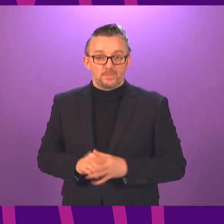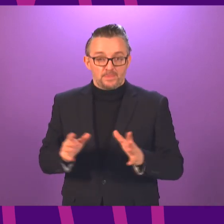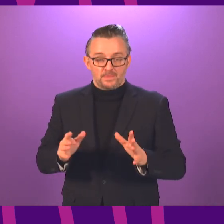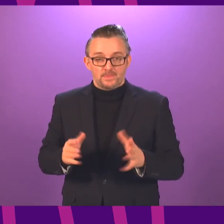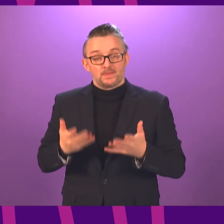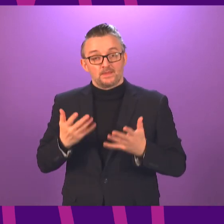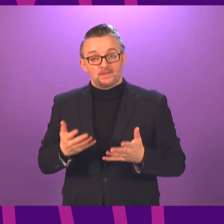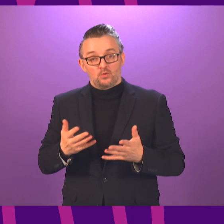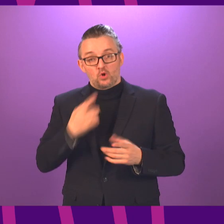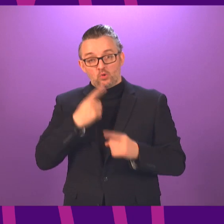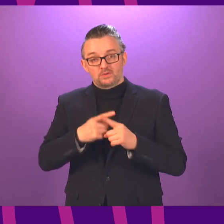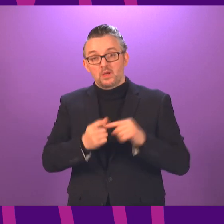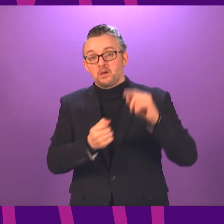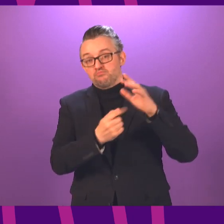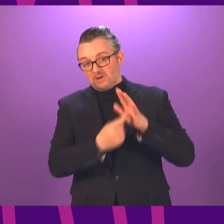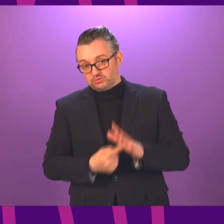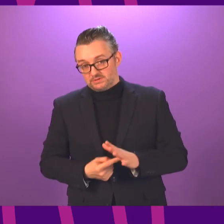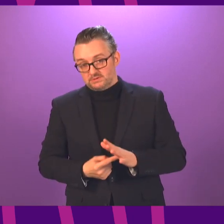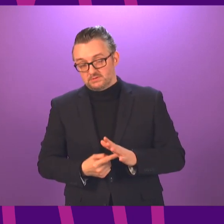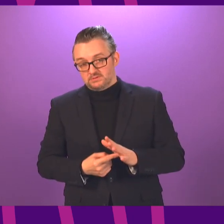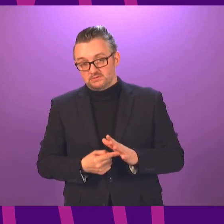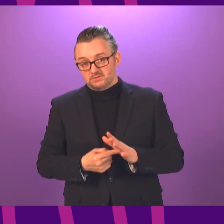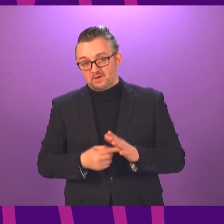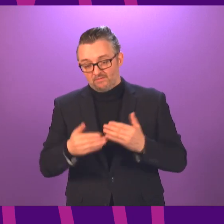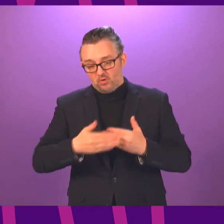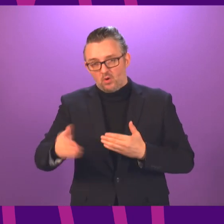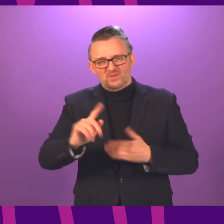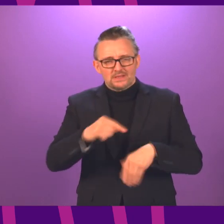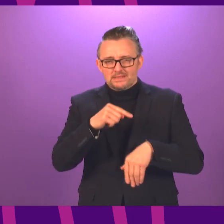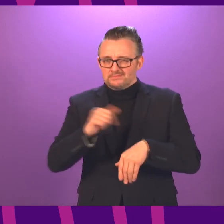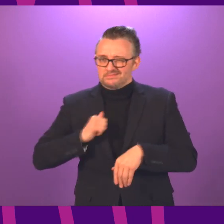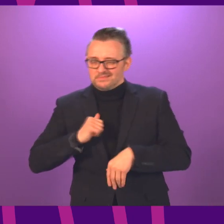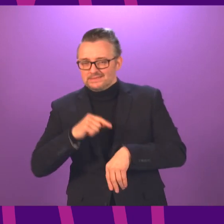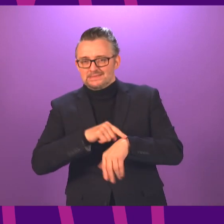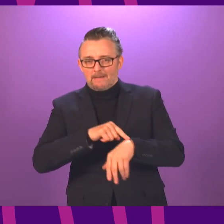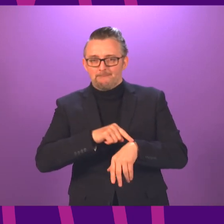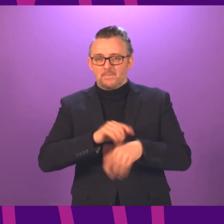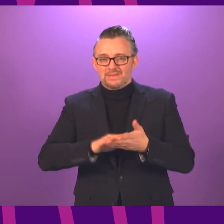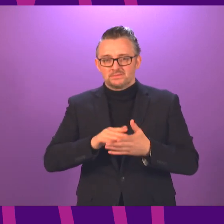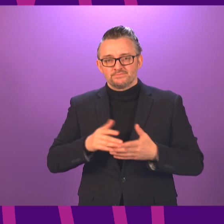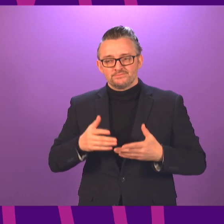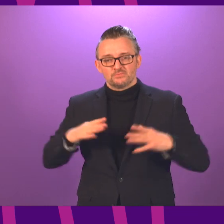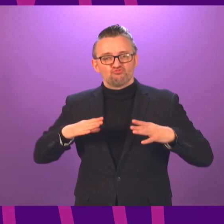I turn now to the priorities and indicative timeframe for easing restrictions. As I have